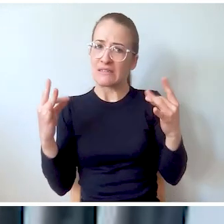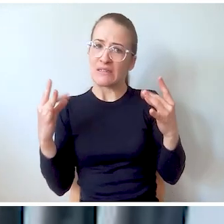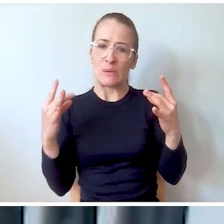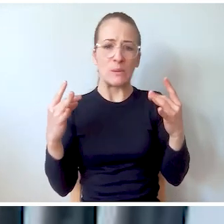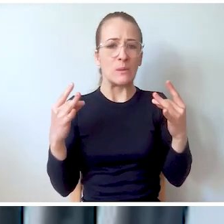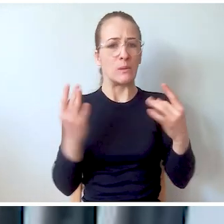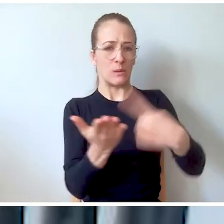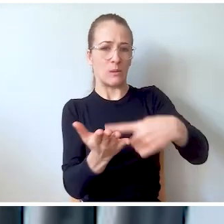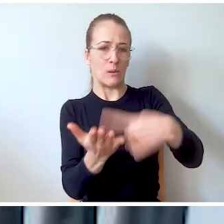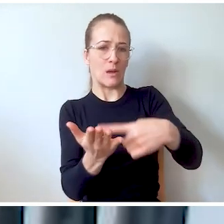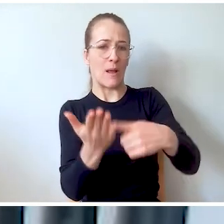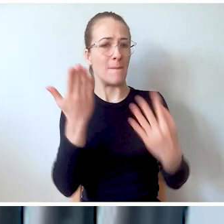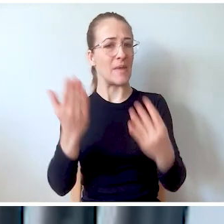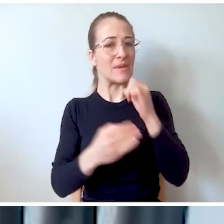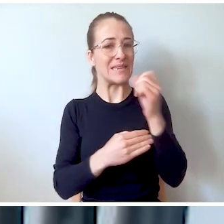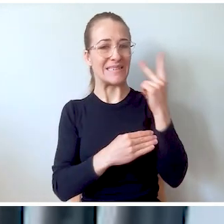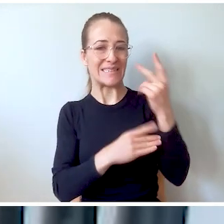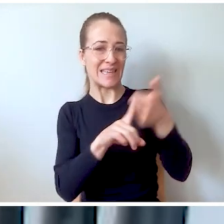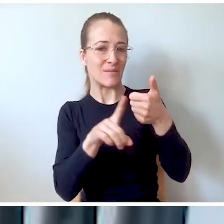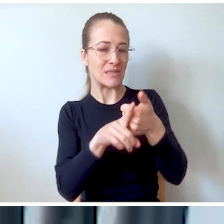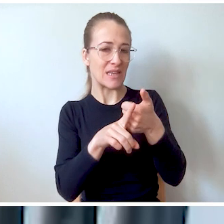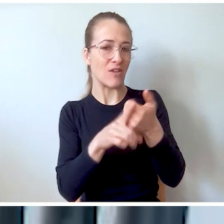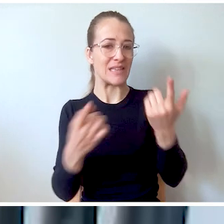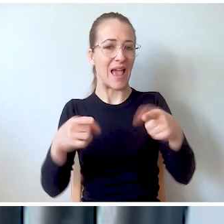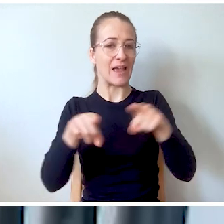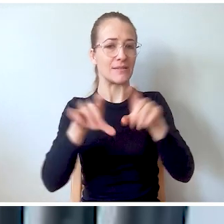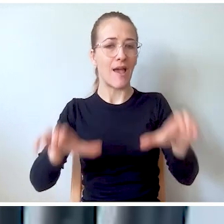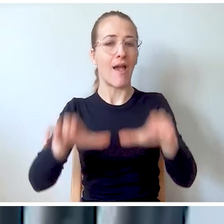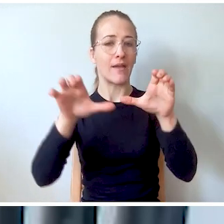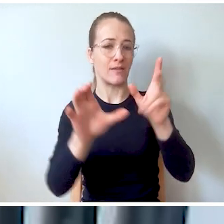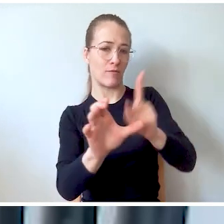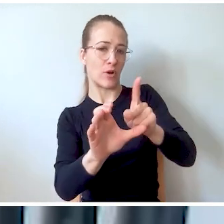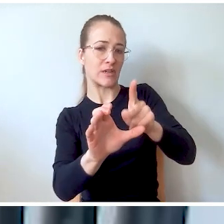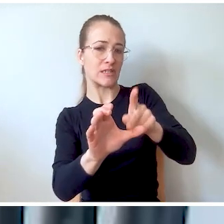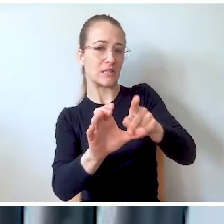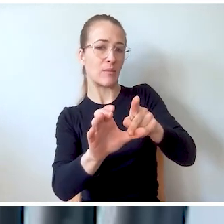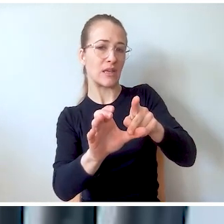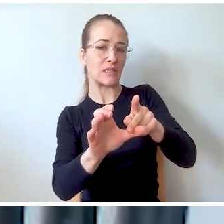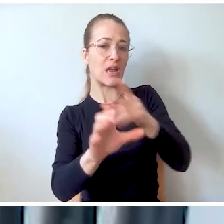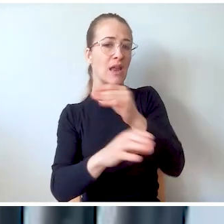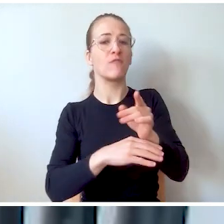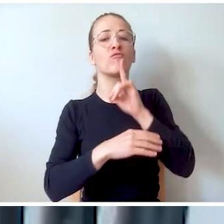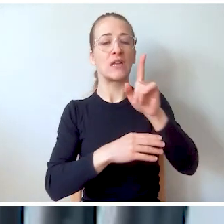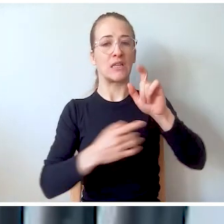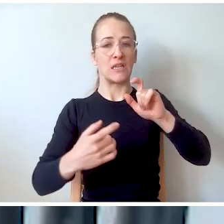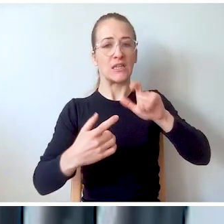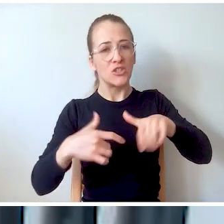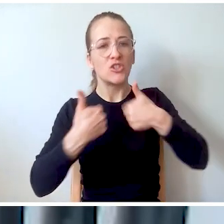maybe to see themselves as being an active participant in, and really challenging themselves